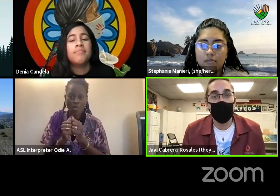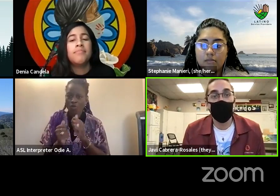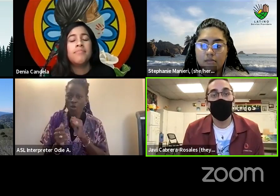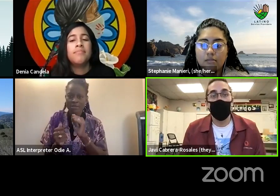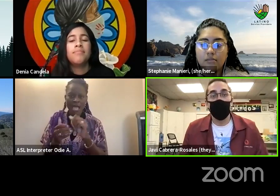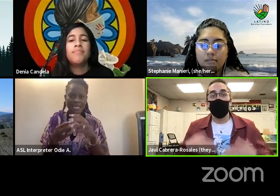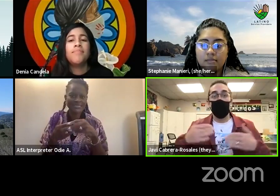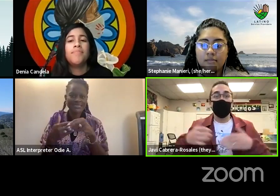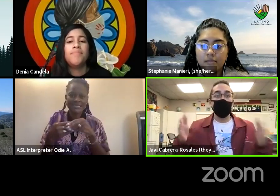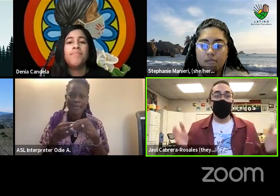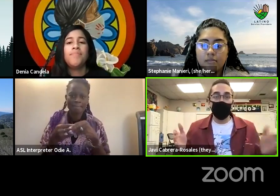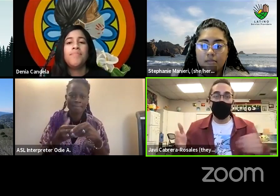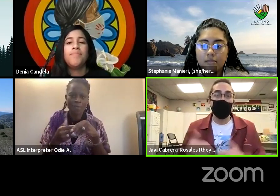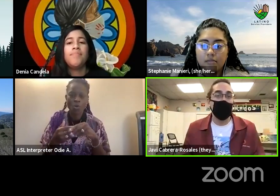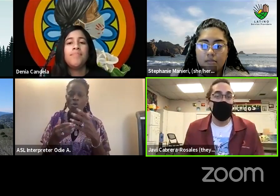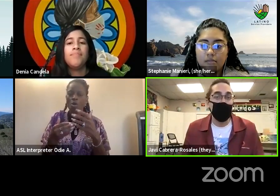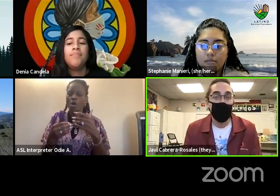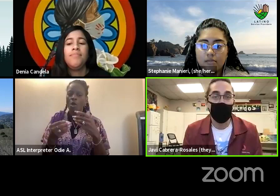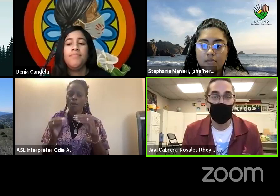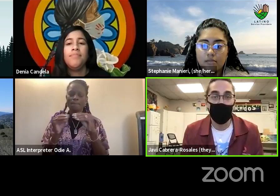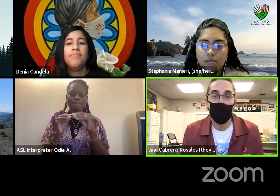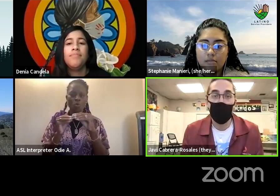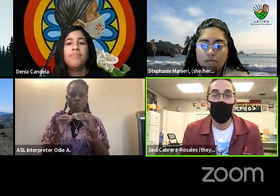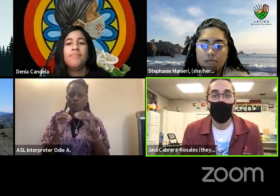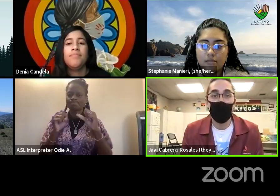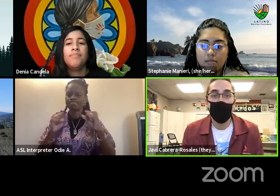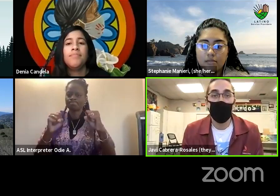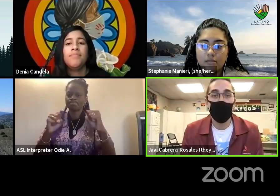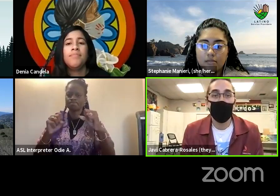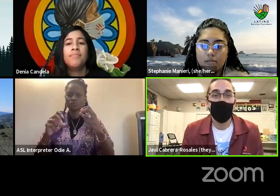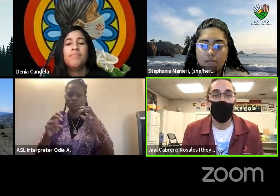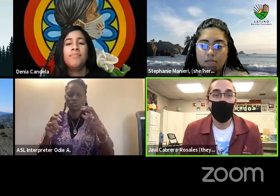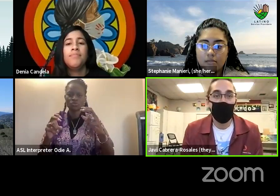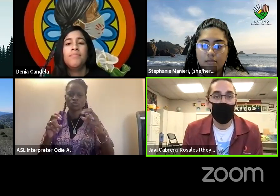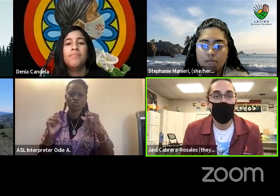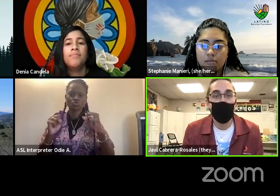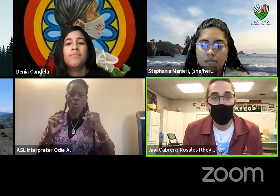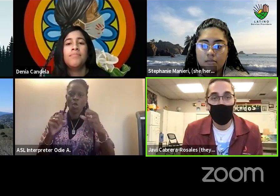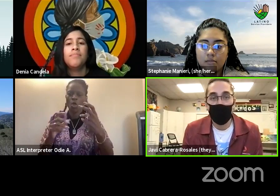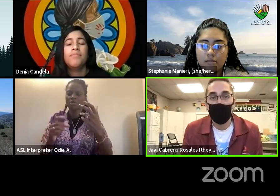pretty strong boundaries in which and how we can work. And when we look at the makeup of our